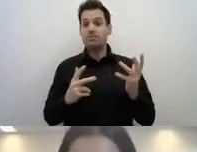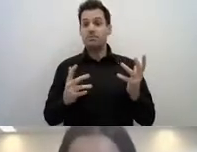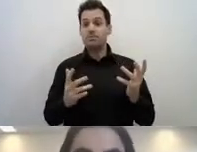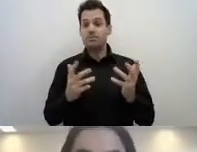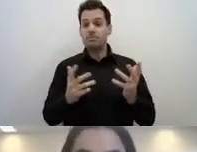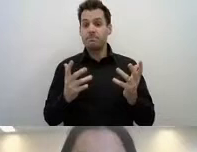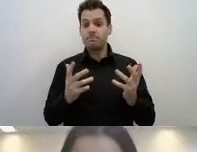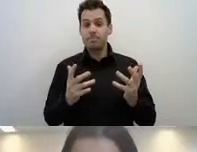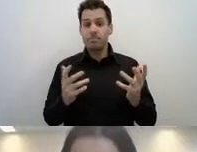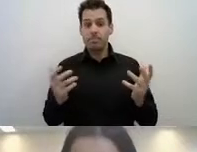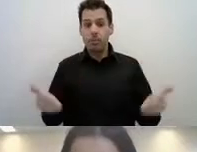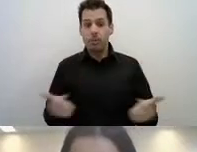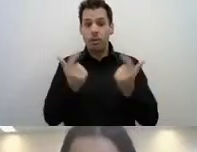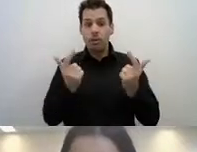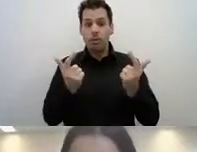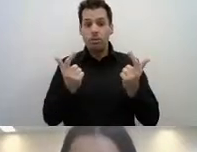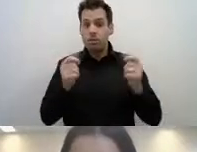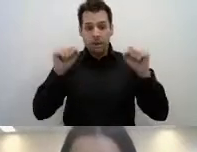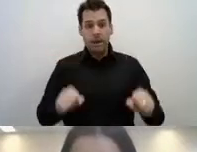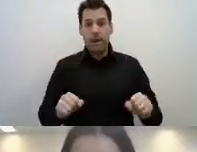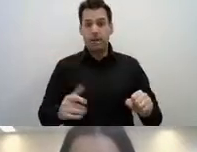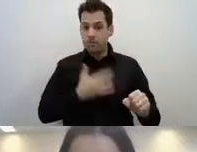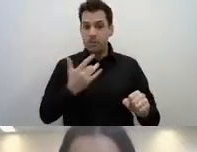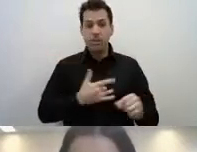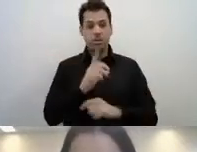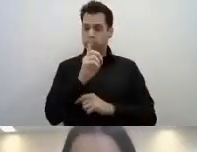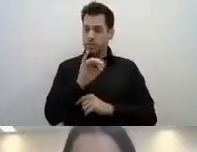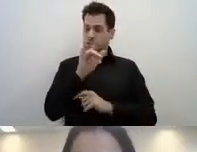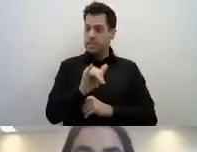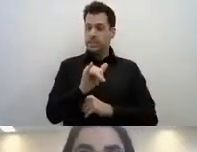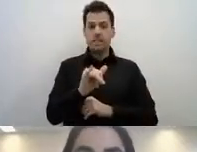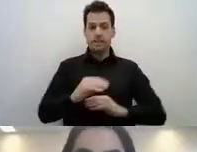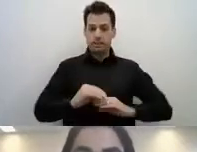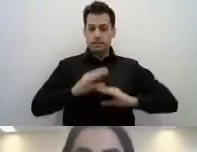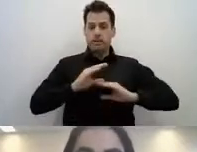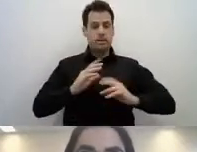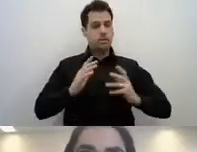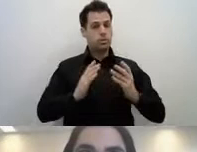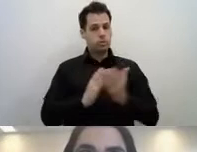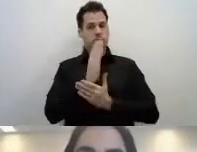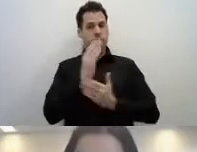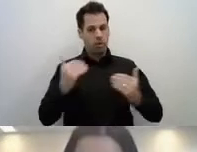is entitled to dignity and rights is also affirmed in the convention on the rights of persons with